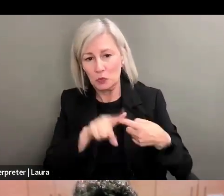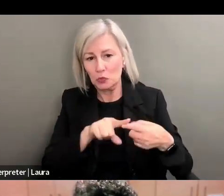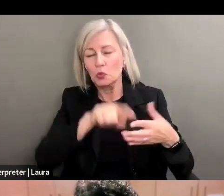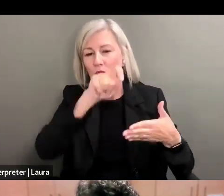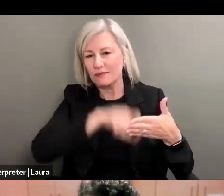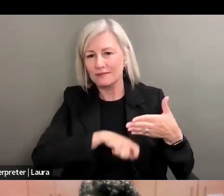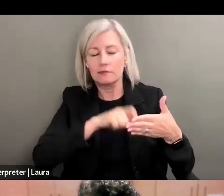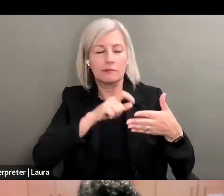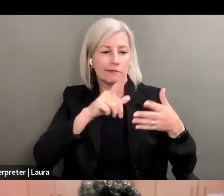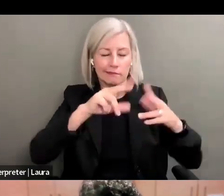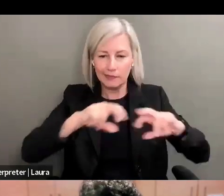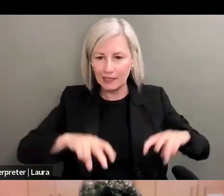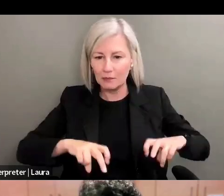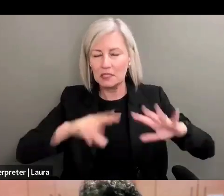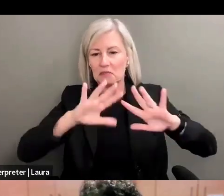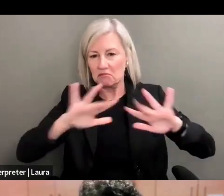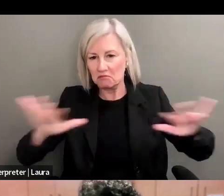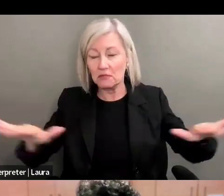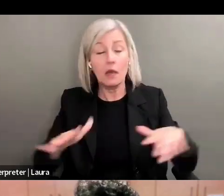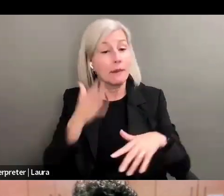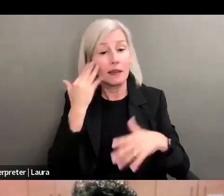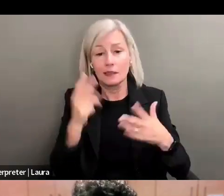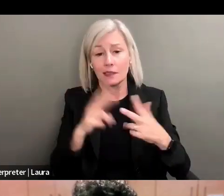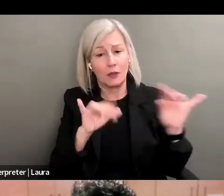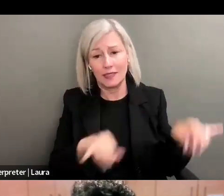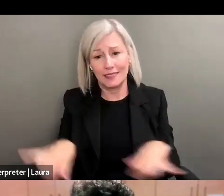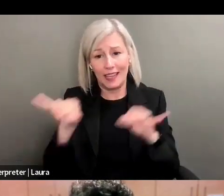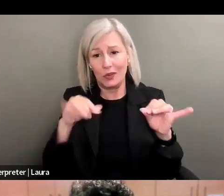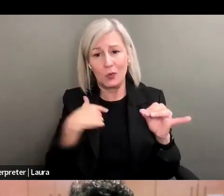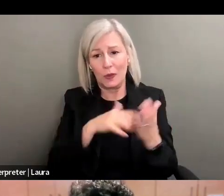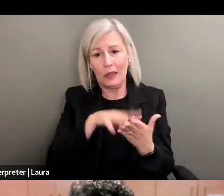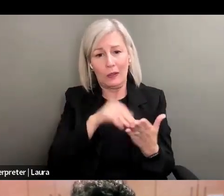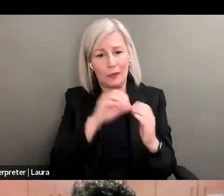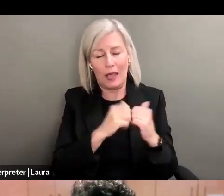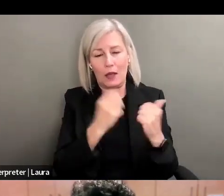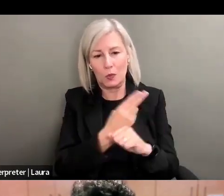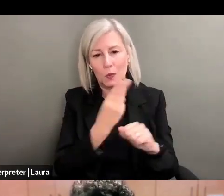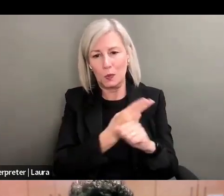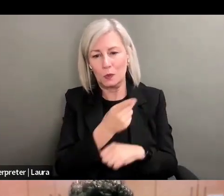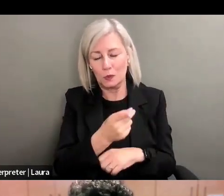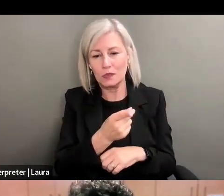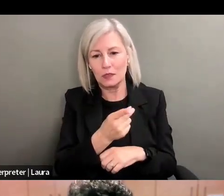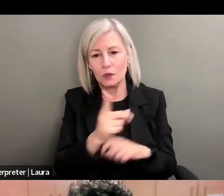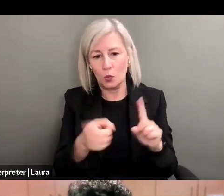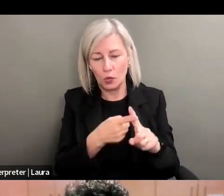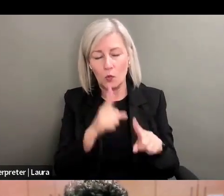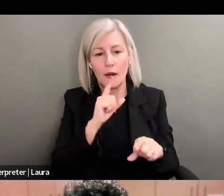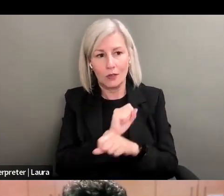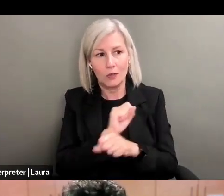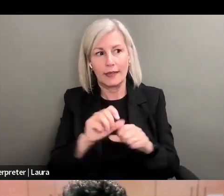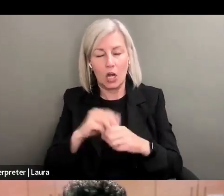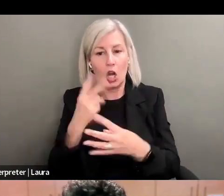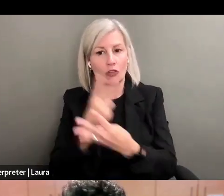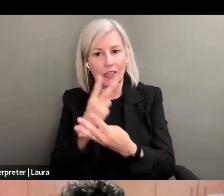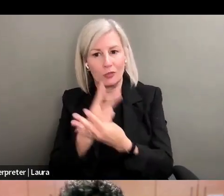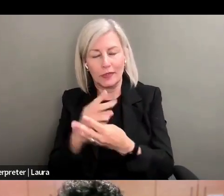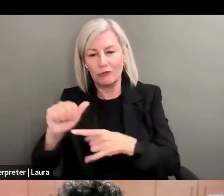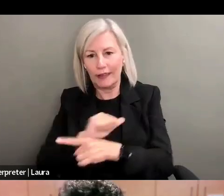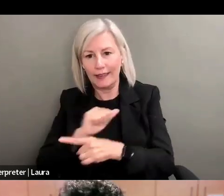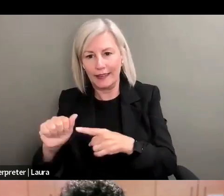testing because it's very standard that we would learn about how to use these measures when we're in our graduate training and then if you ever have any